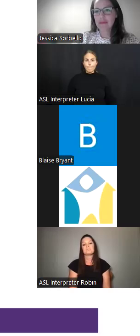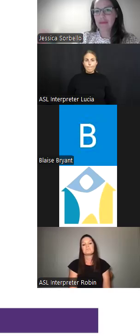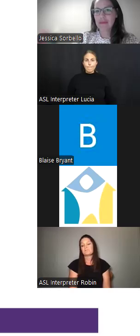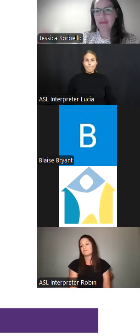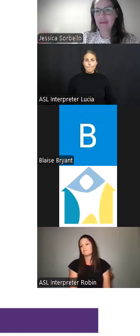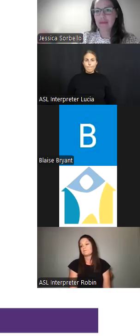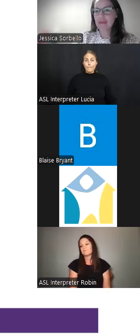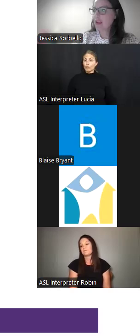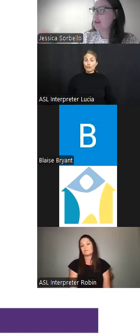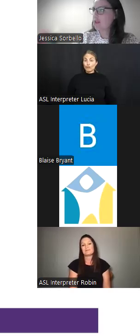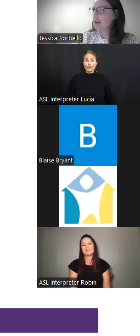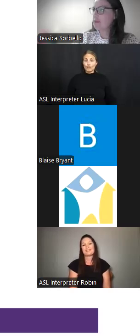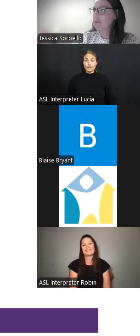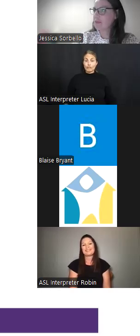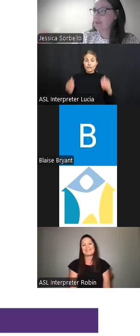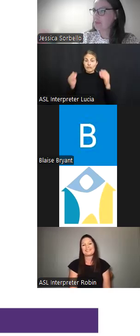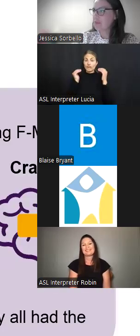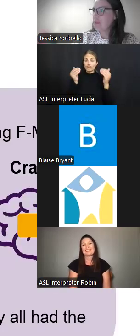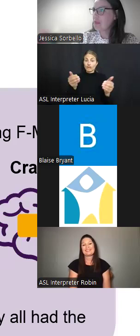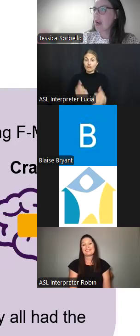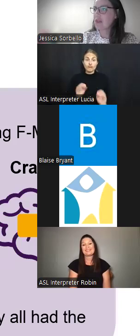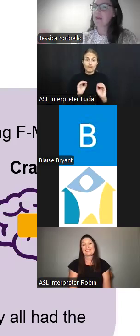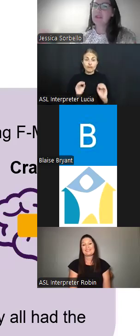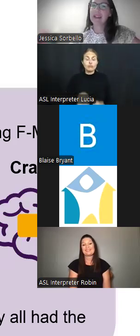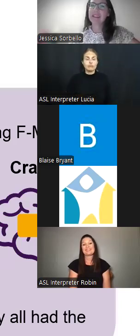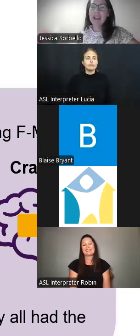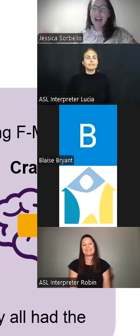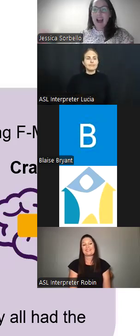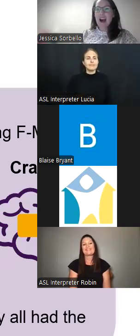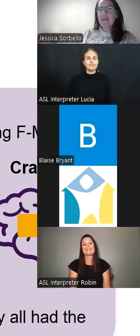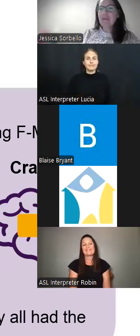Following the kind of conversation about dopamine